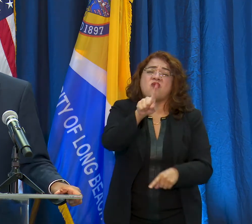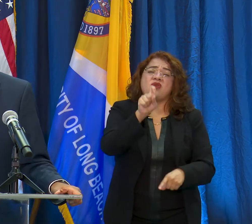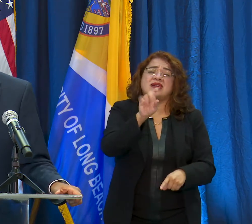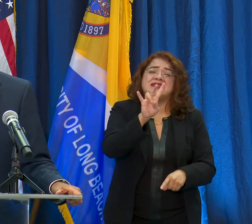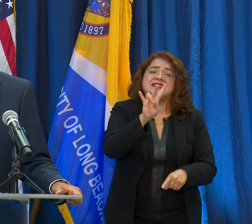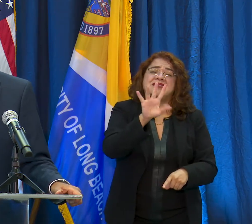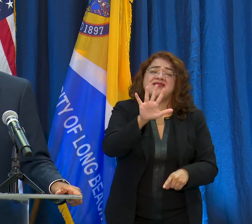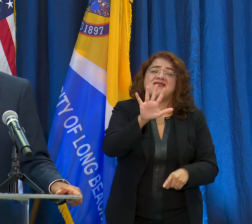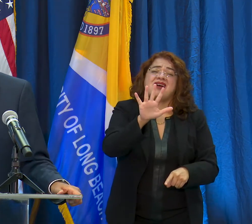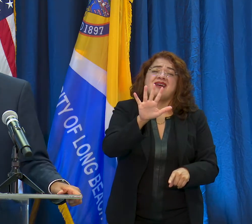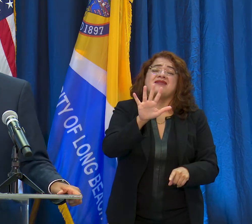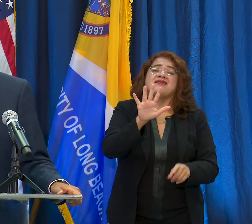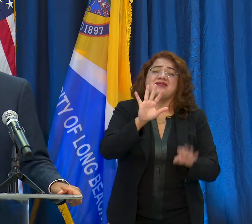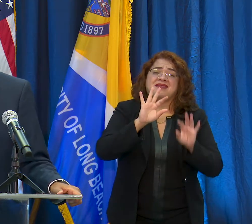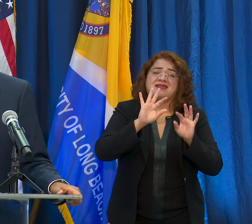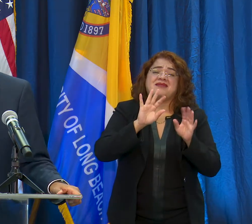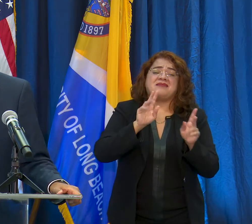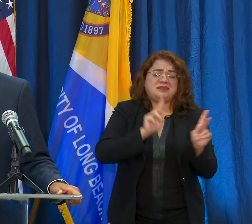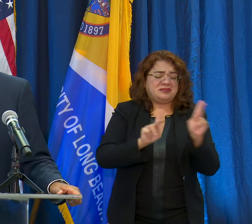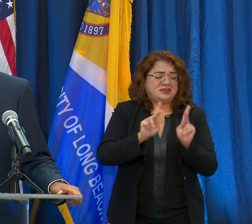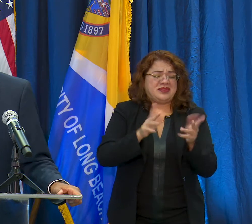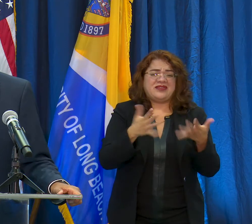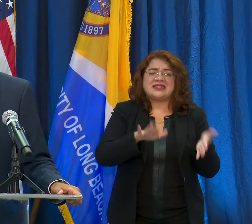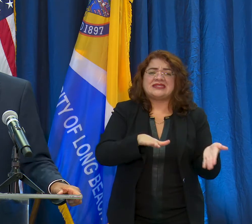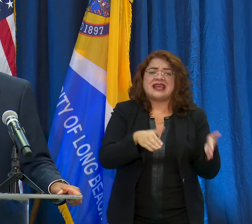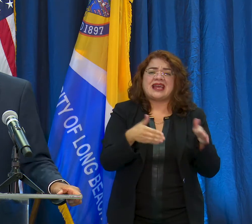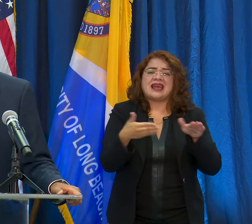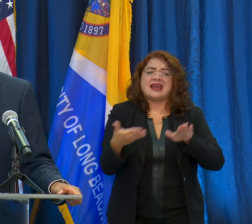individuals die in our city. I believe it's 176 people have died.